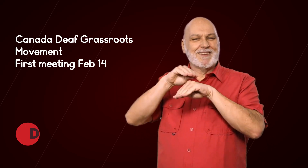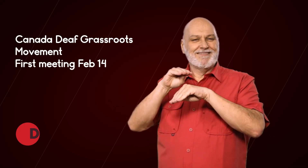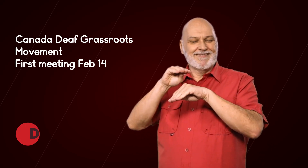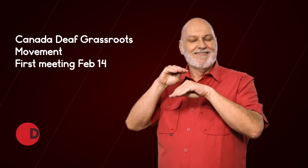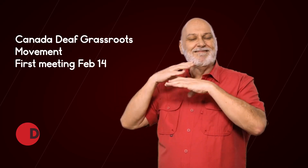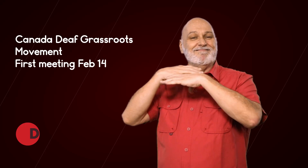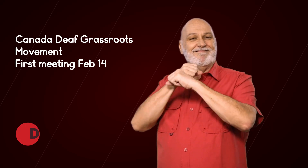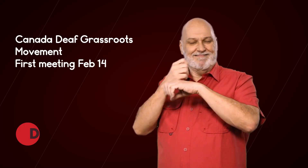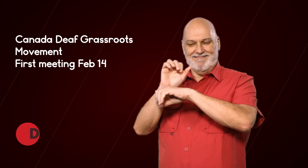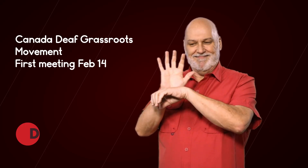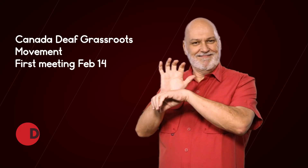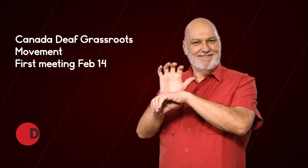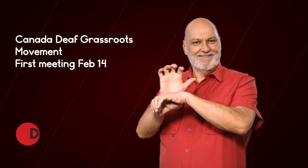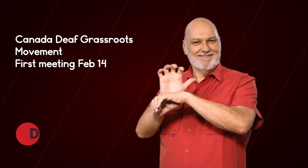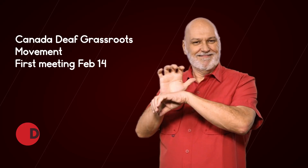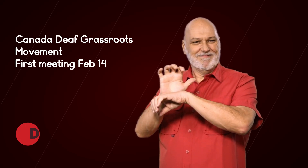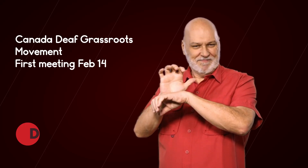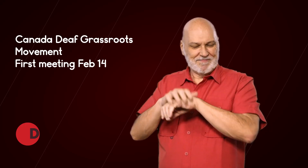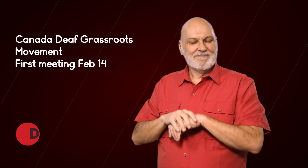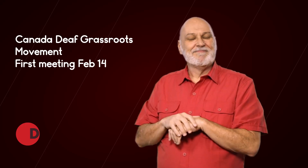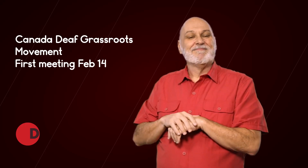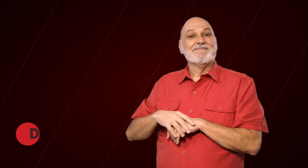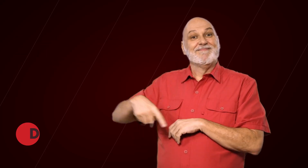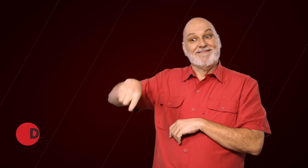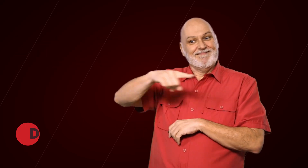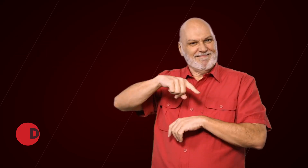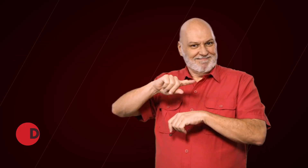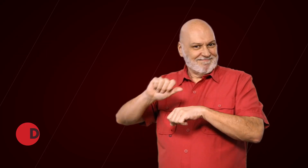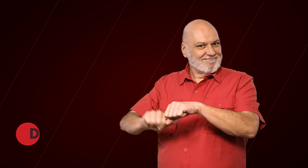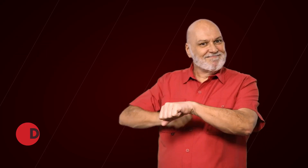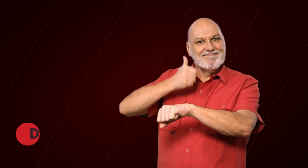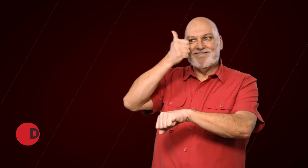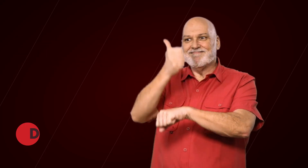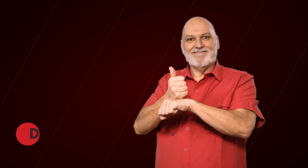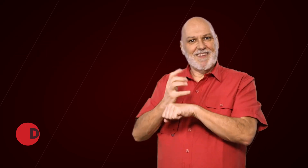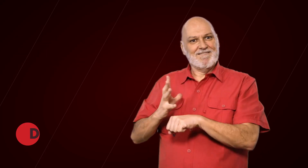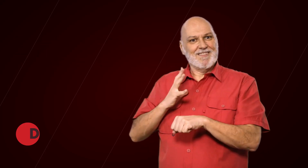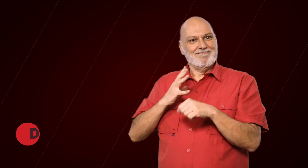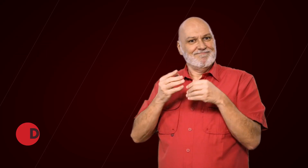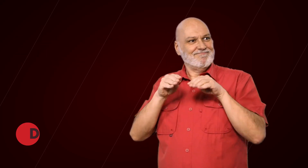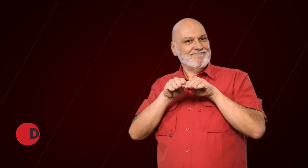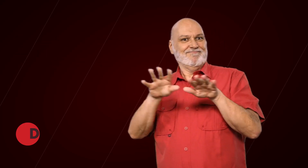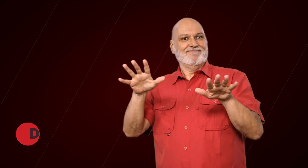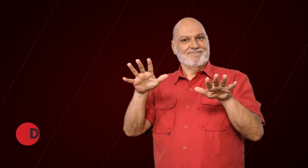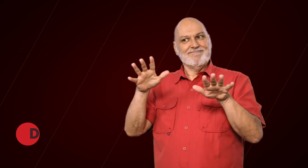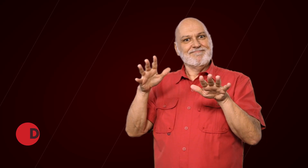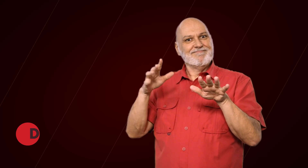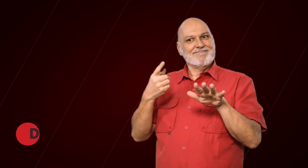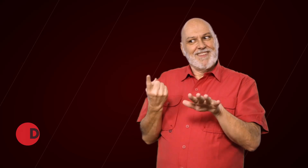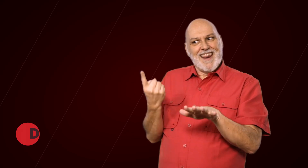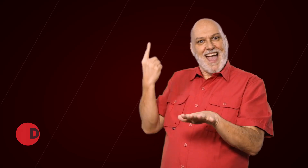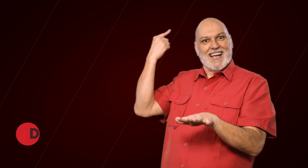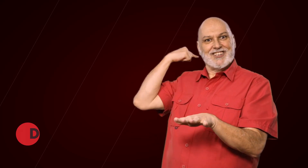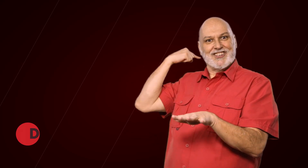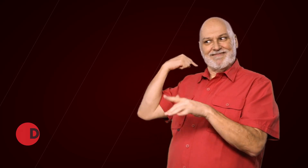was held on zoom. After being launched informally one year ago,